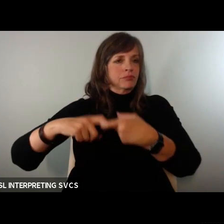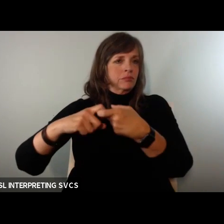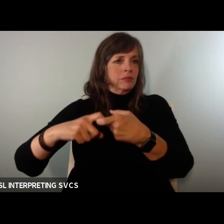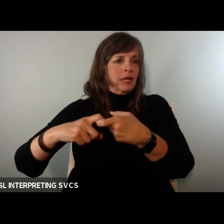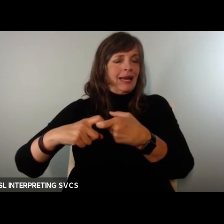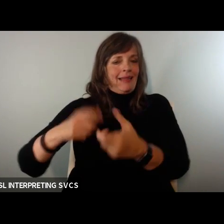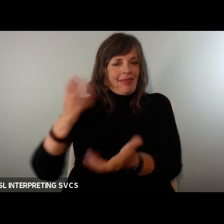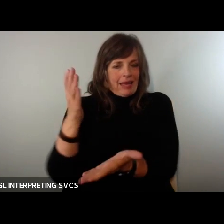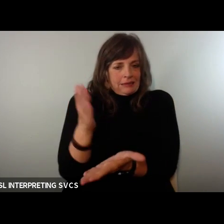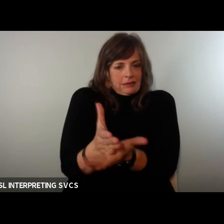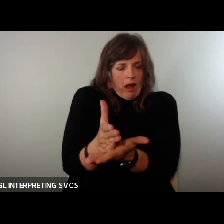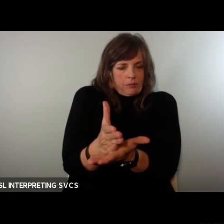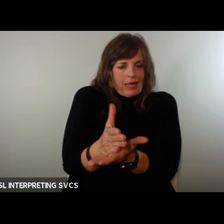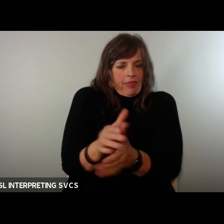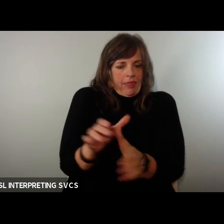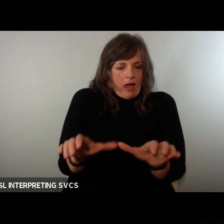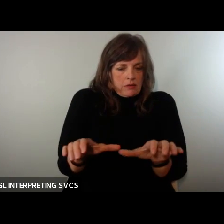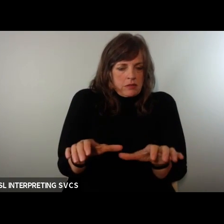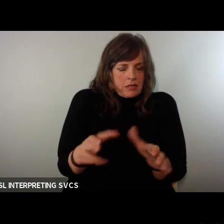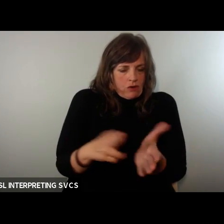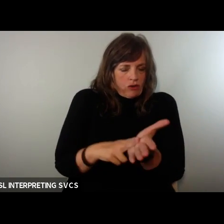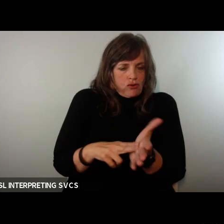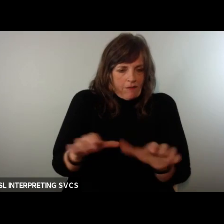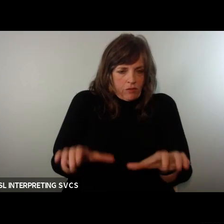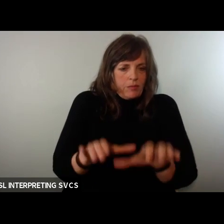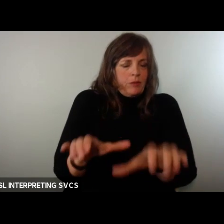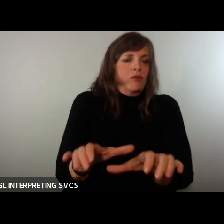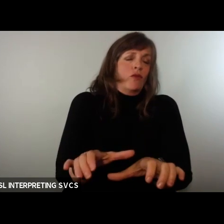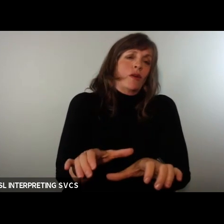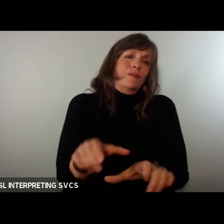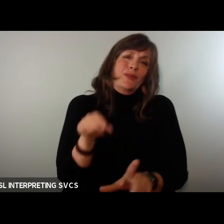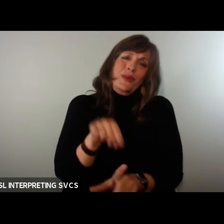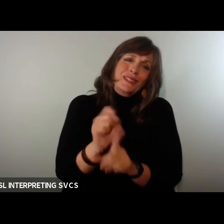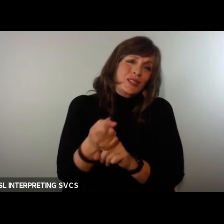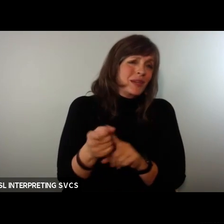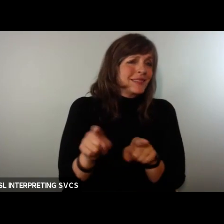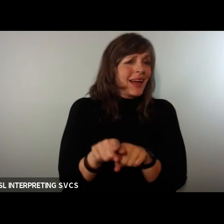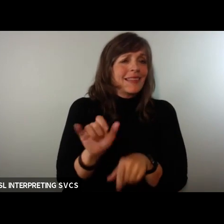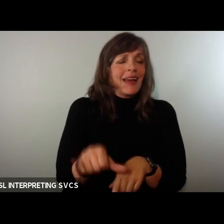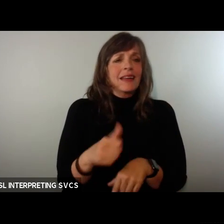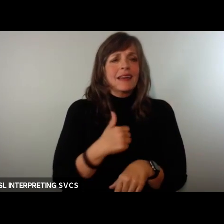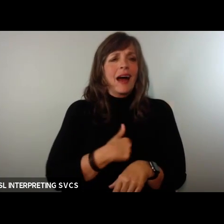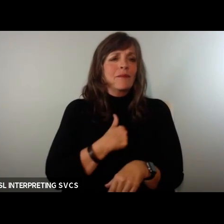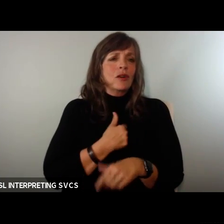So in instances like that, unfortunately, sorry, I'm going to try to put her down.